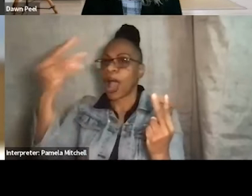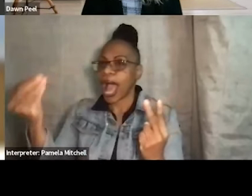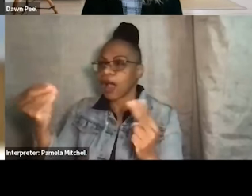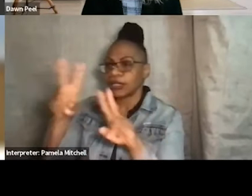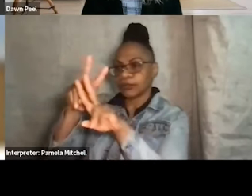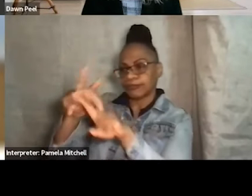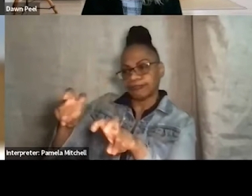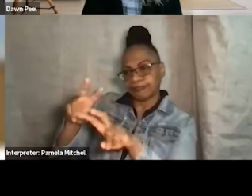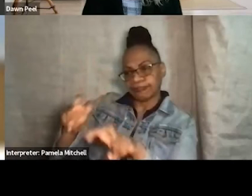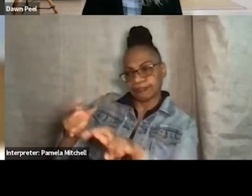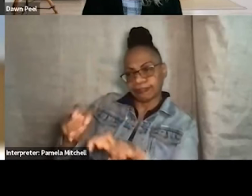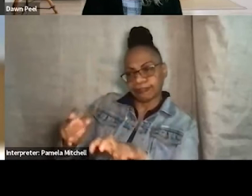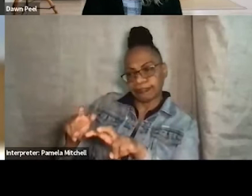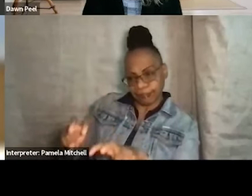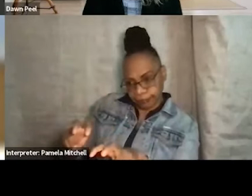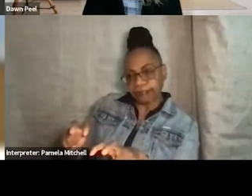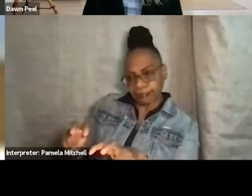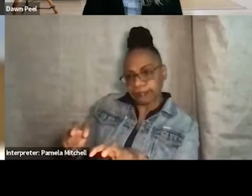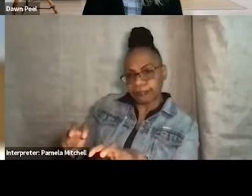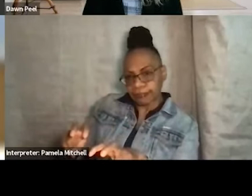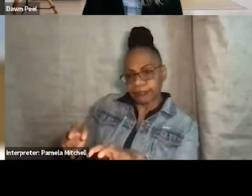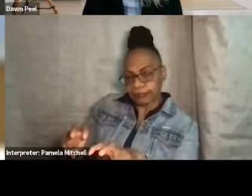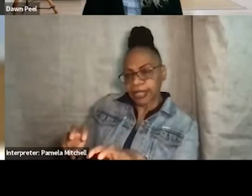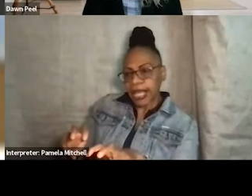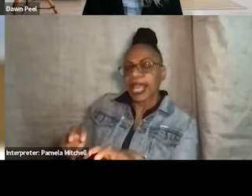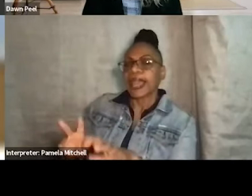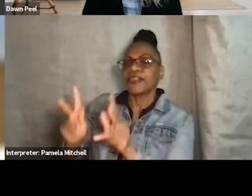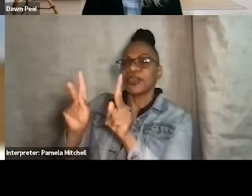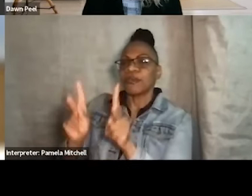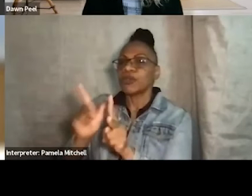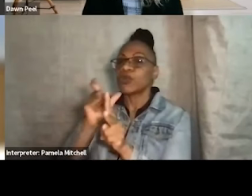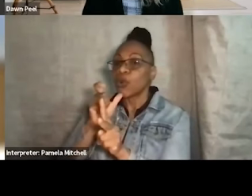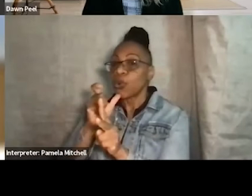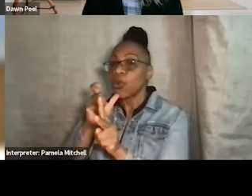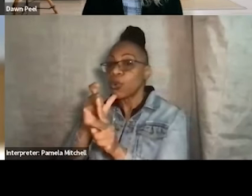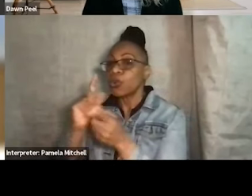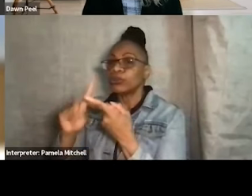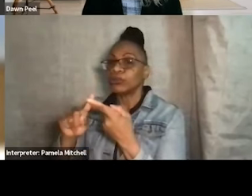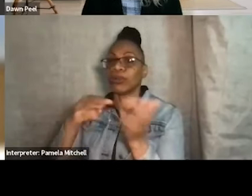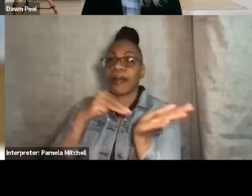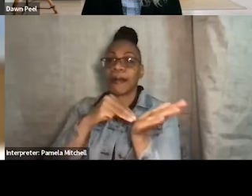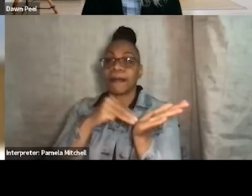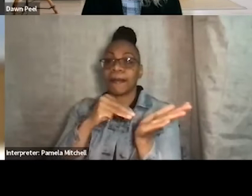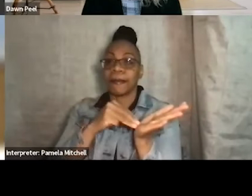and either take the person to a medical facility, if it's a medical emergency,